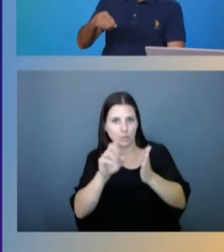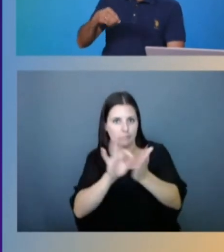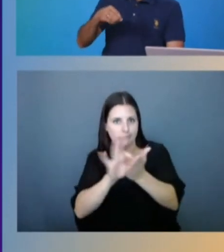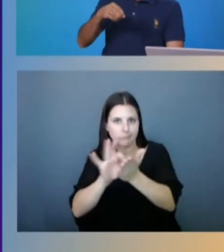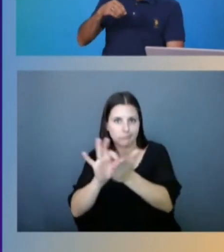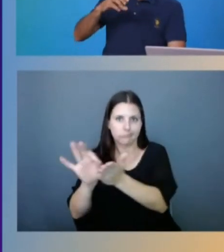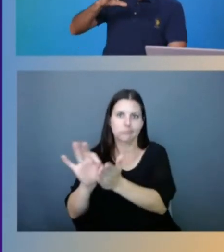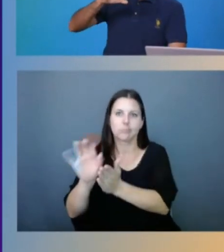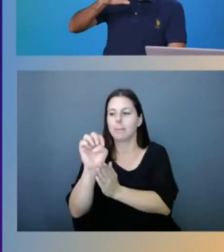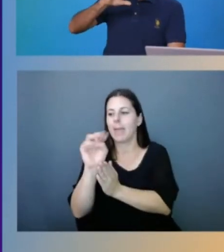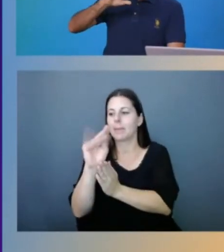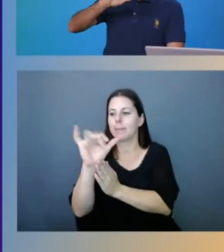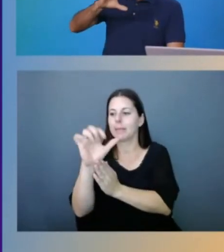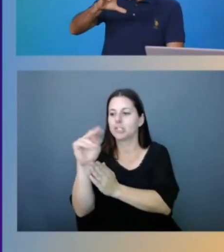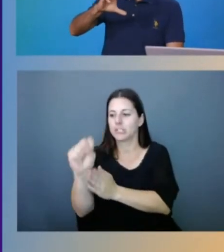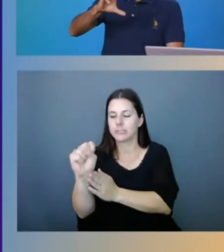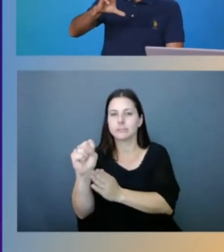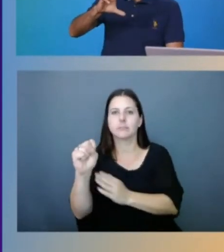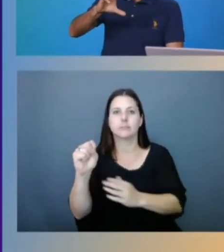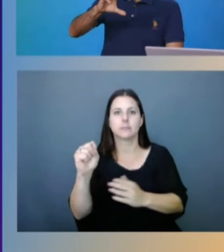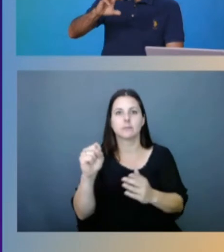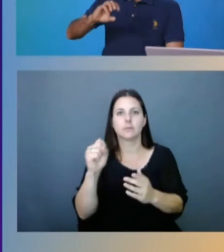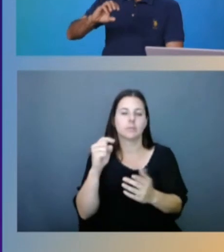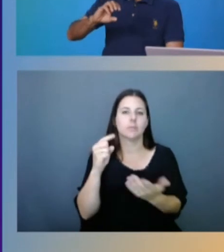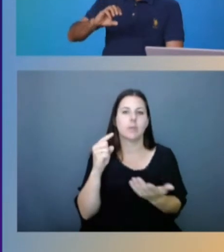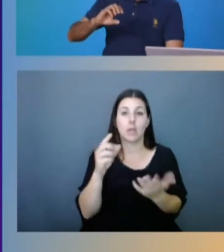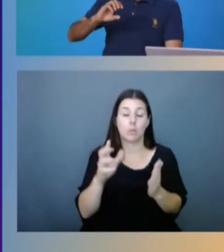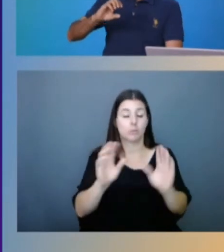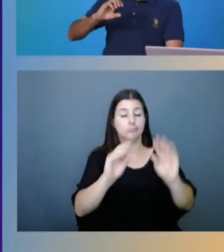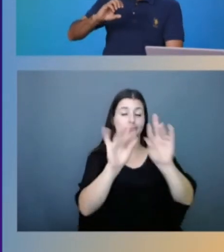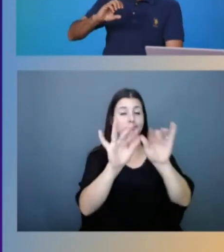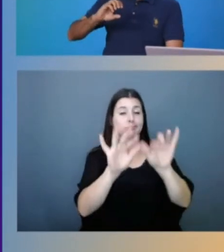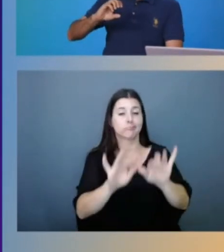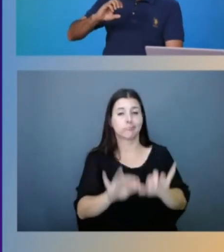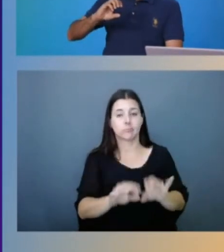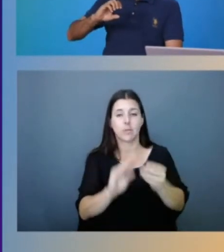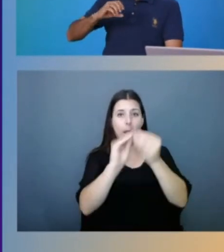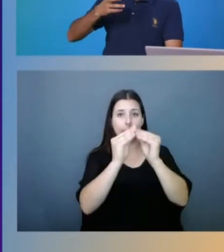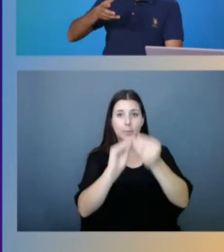And it'll directly give you the emissions numbers. And it'll also tell you how much emissions you are saving,